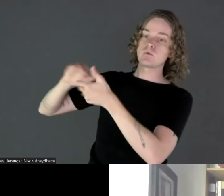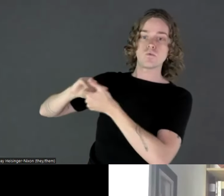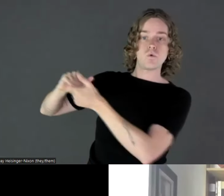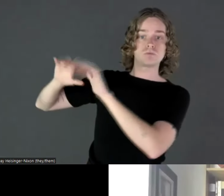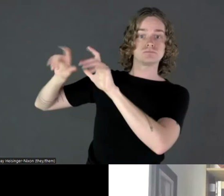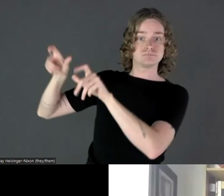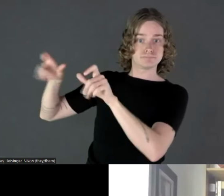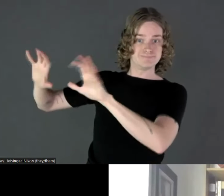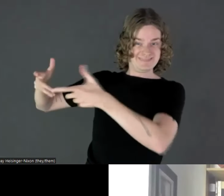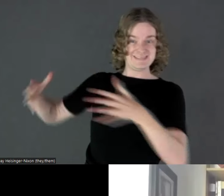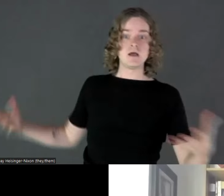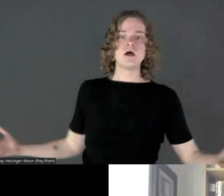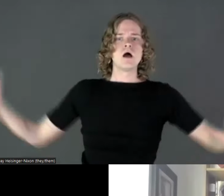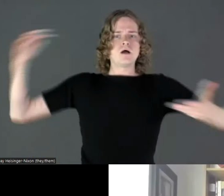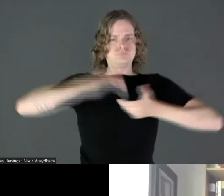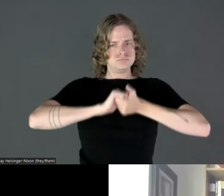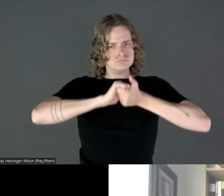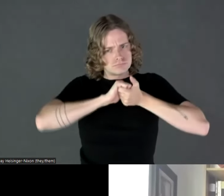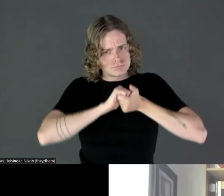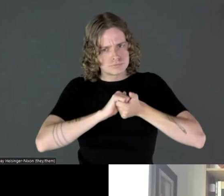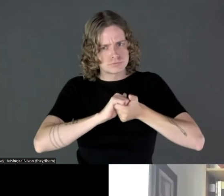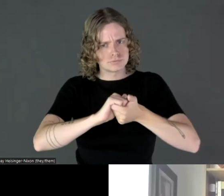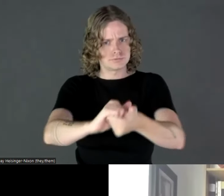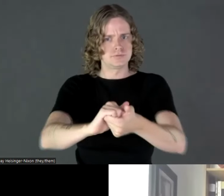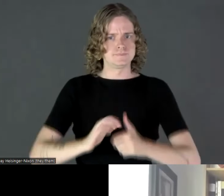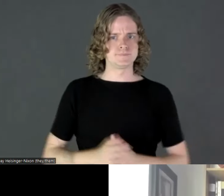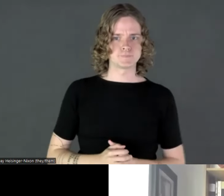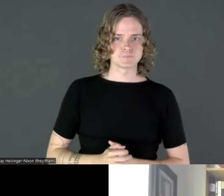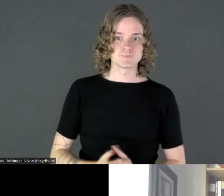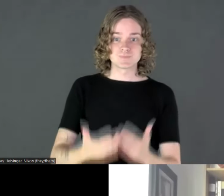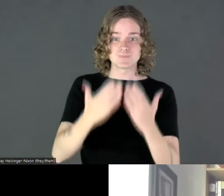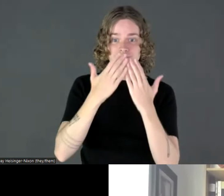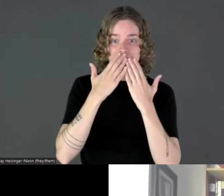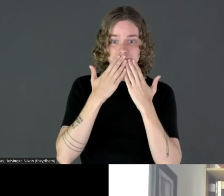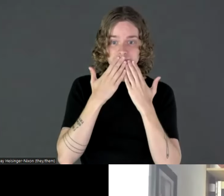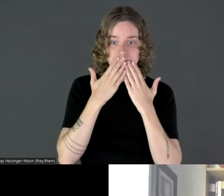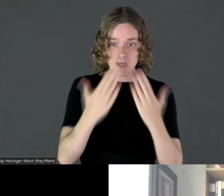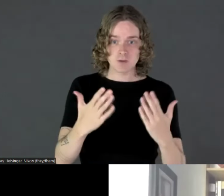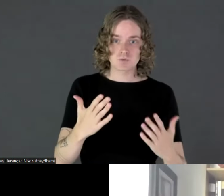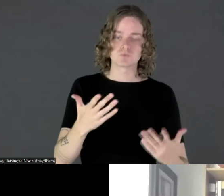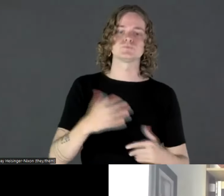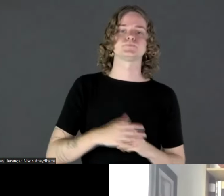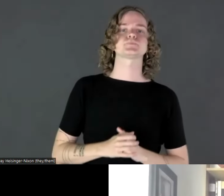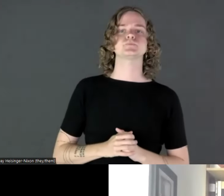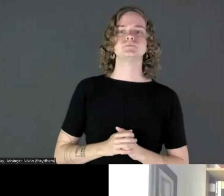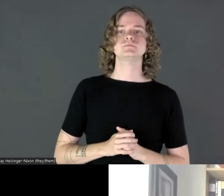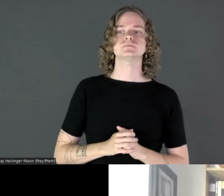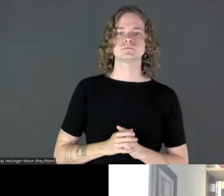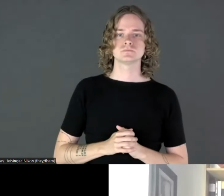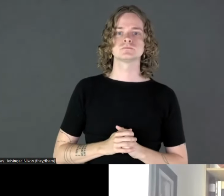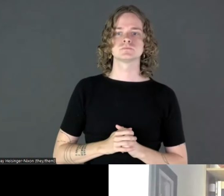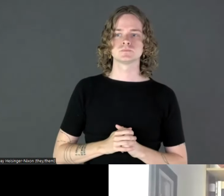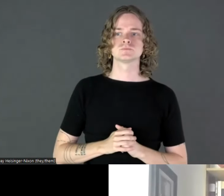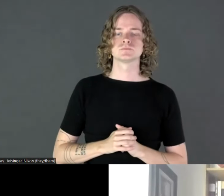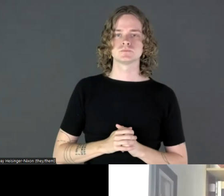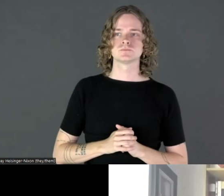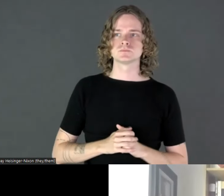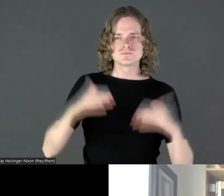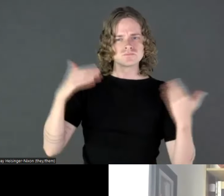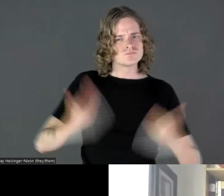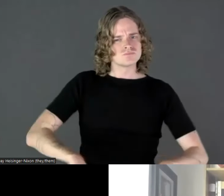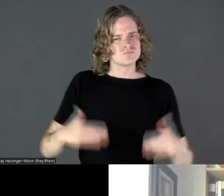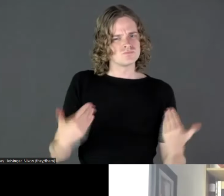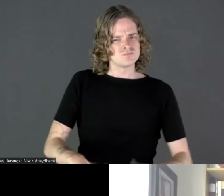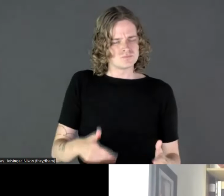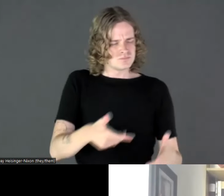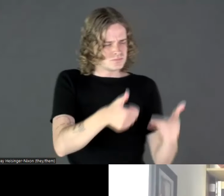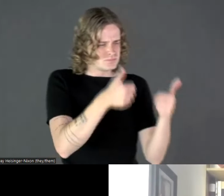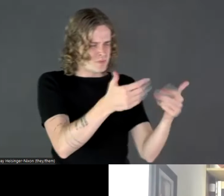Thank you for the introductory remarks and the powerful message behind those. I clearly